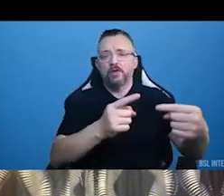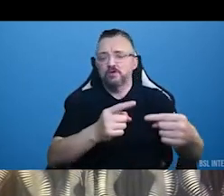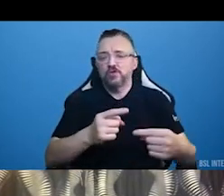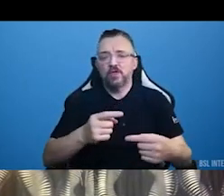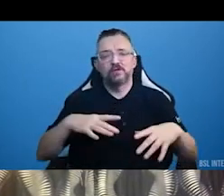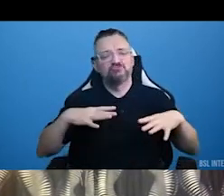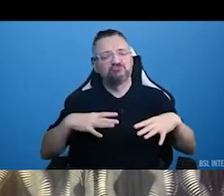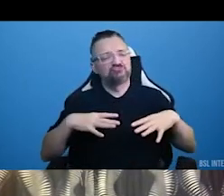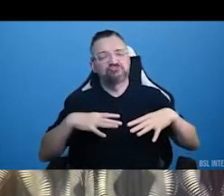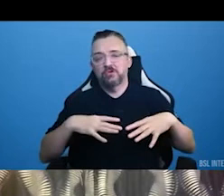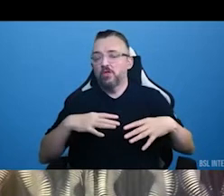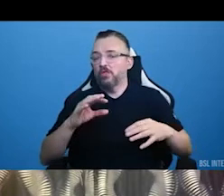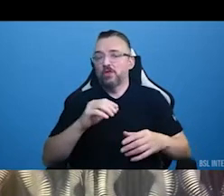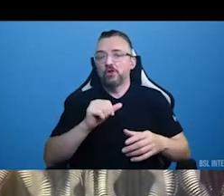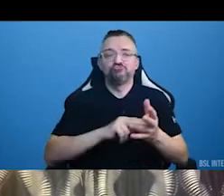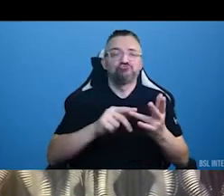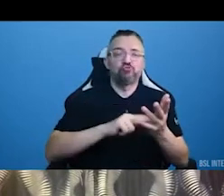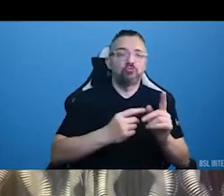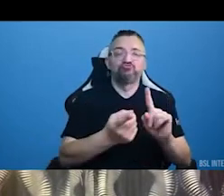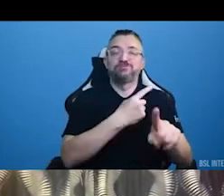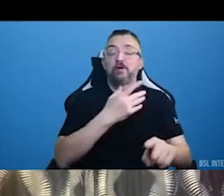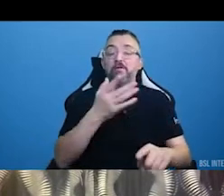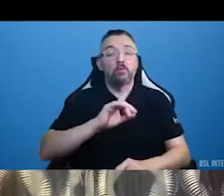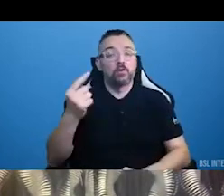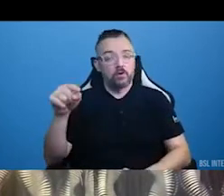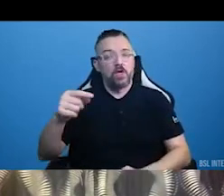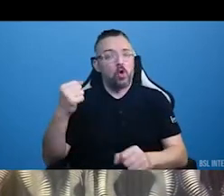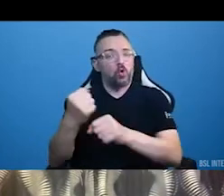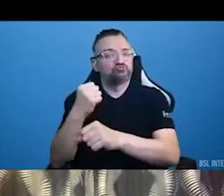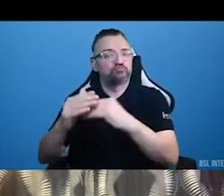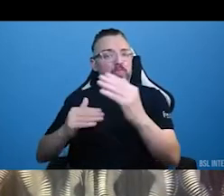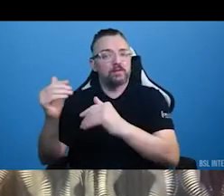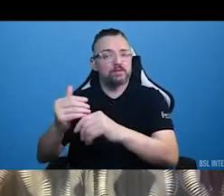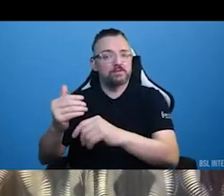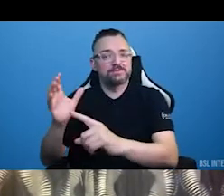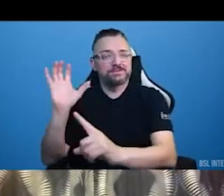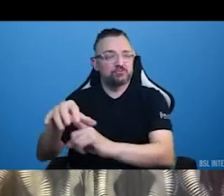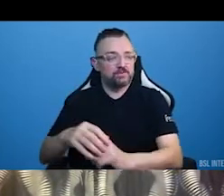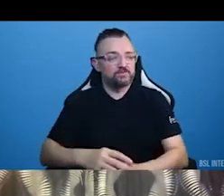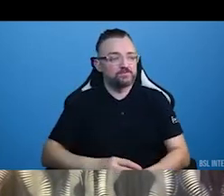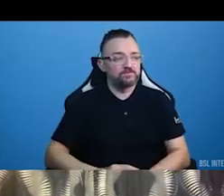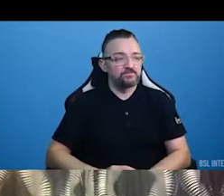we have seen from the construction industry and governments internationally. So this is a little bit of snapshot